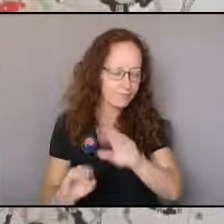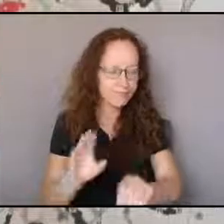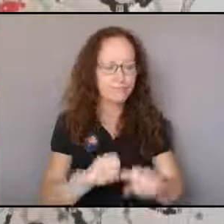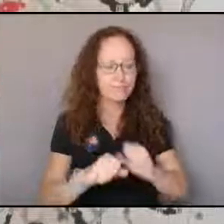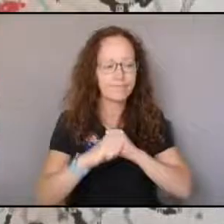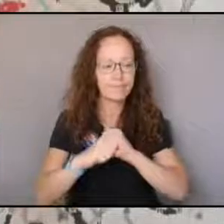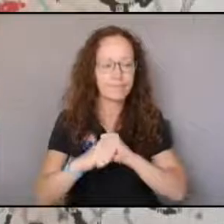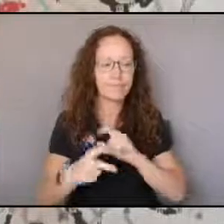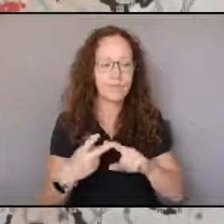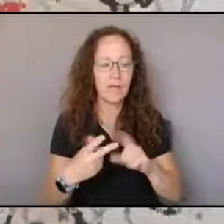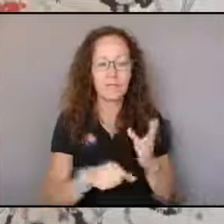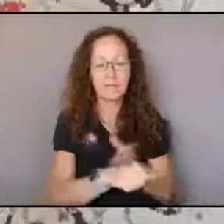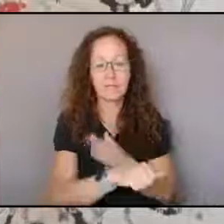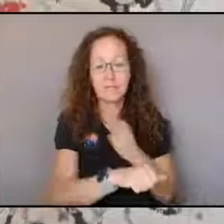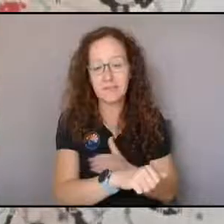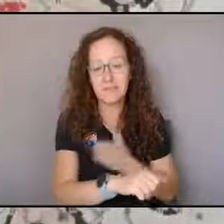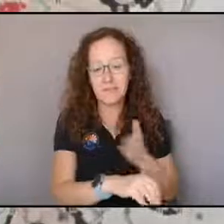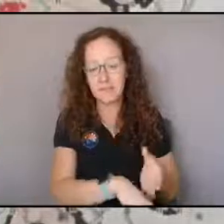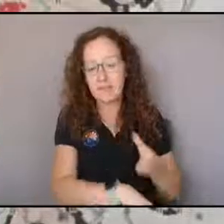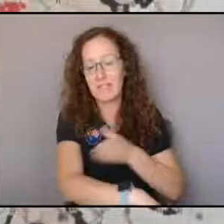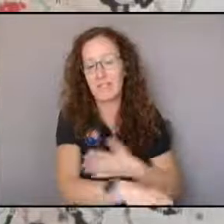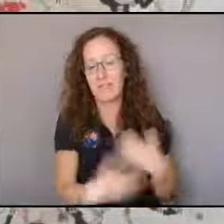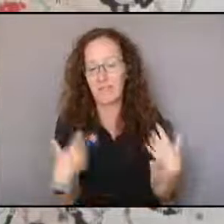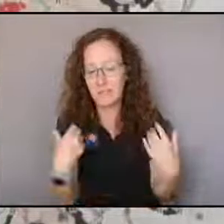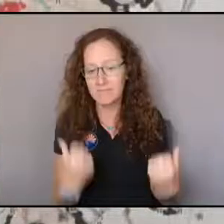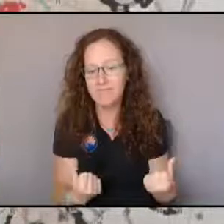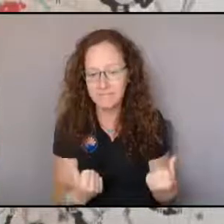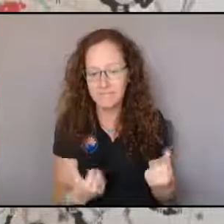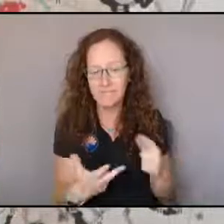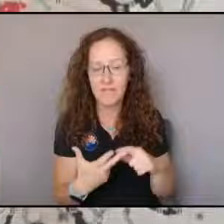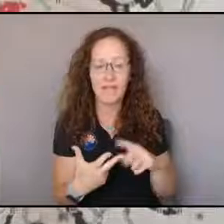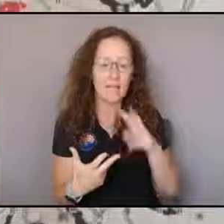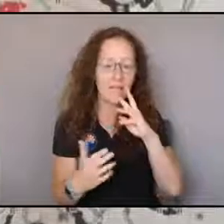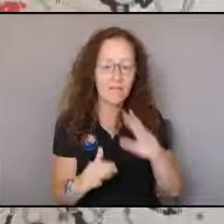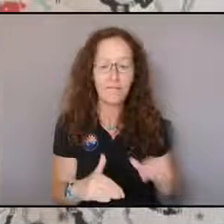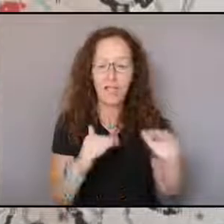RECOVERY AND ALSO IN FLOOD MITIGATION AS WE CONTINUE TO